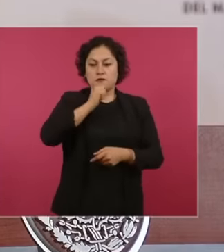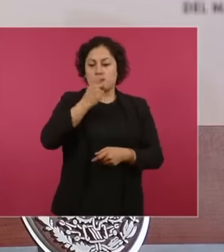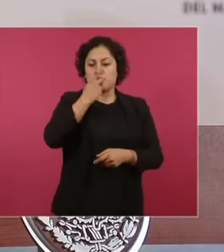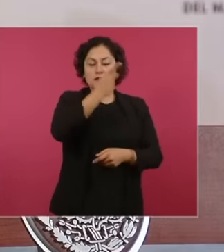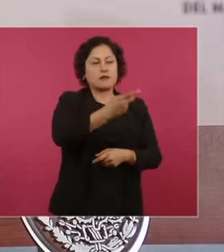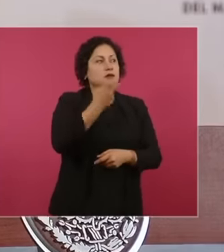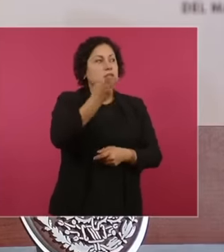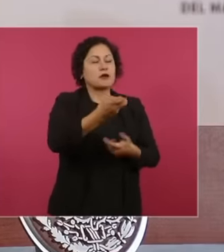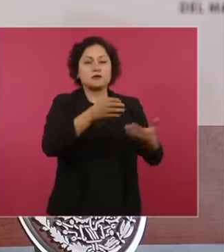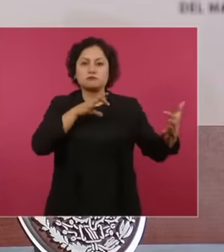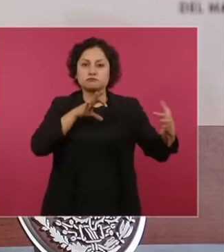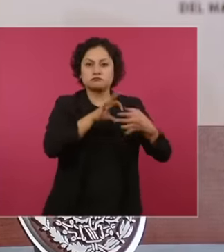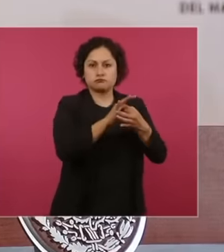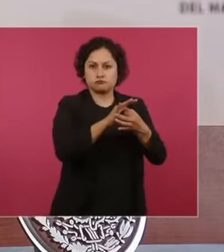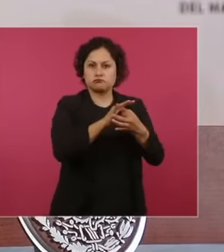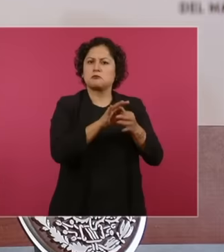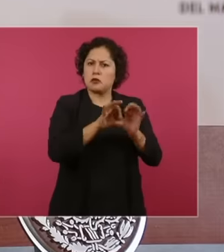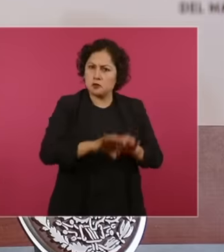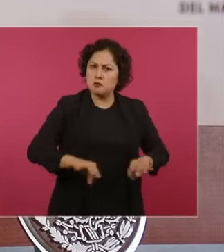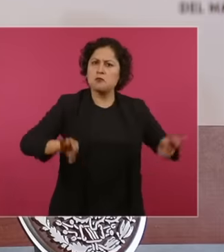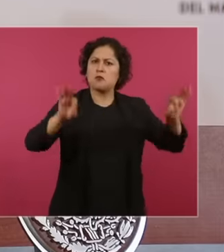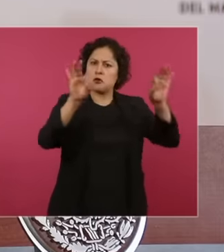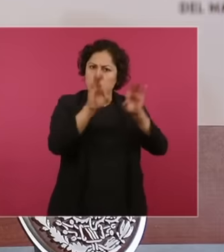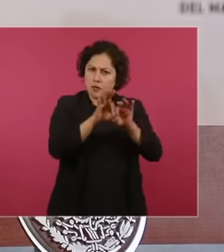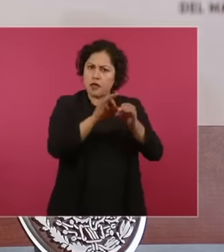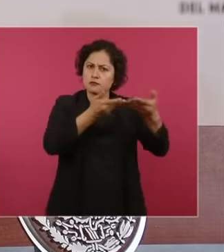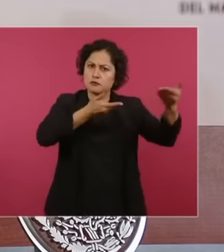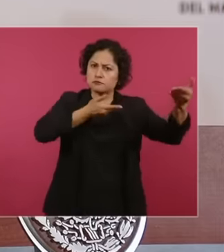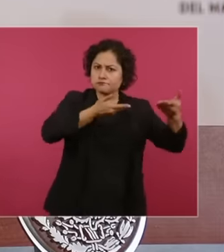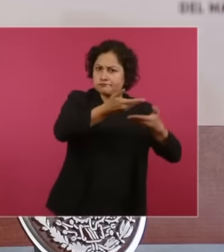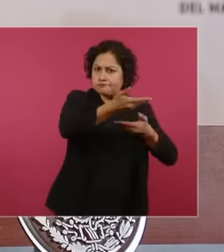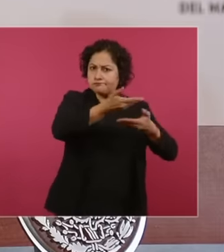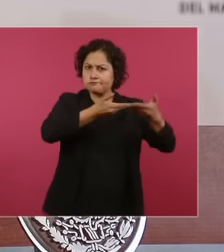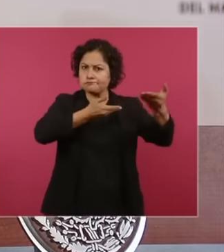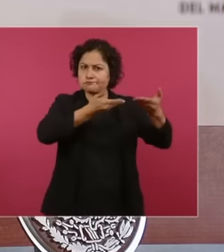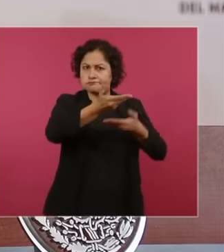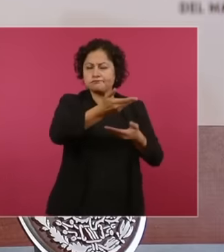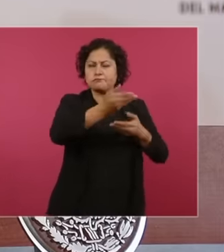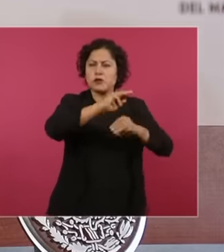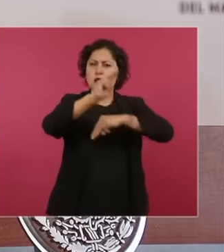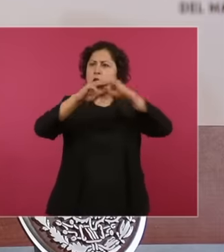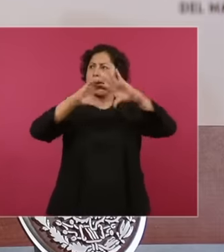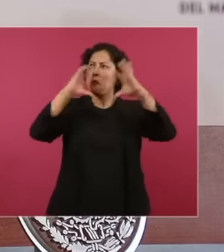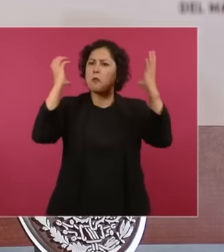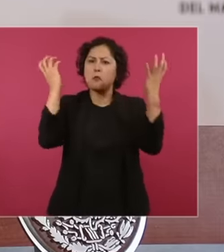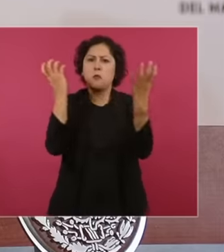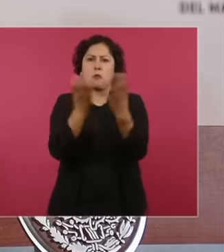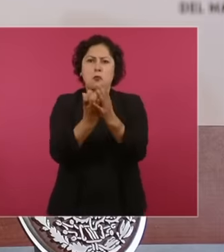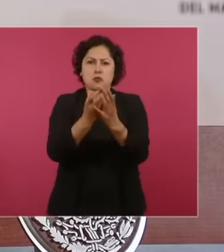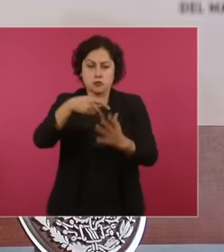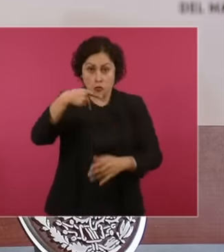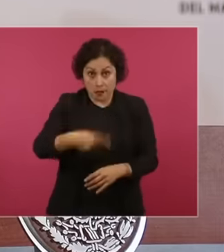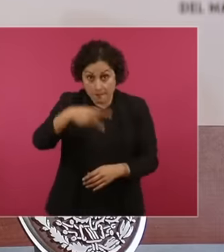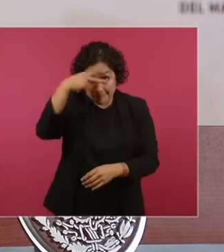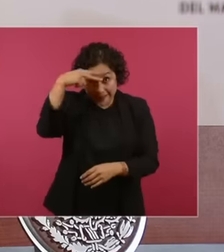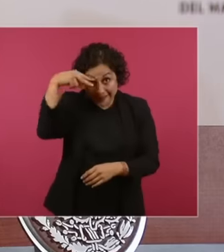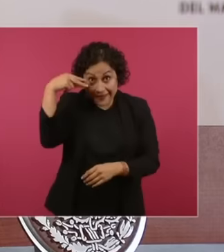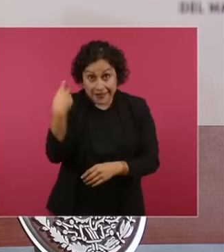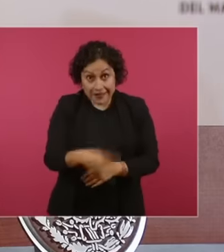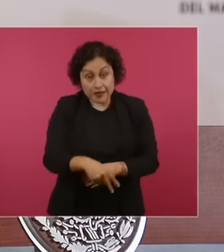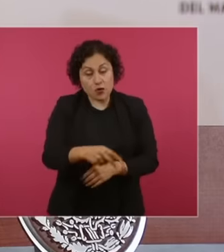the main trading partner of the United States in the world, 40 million